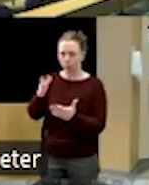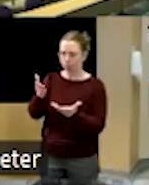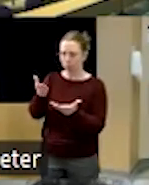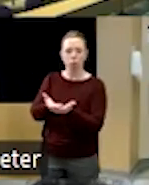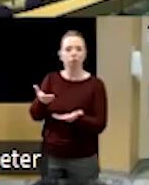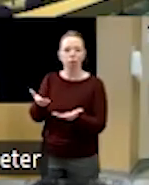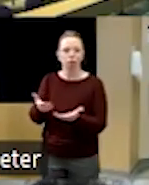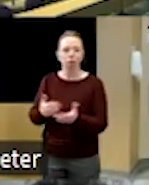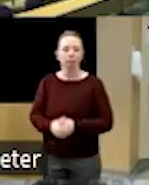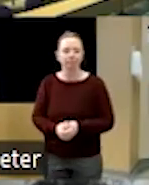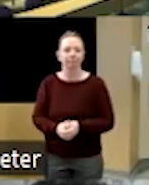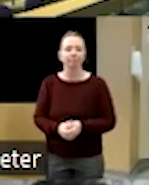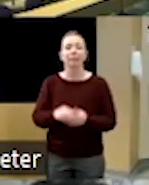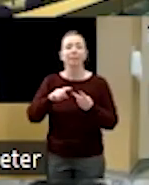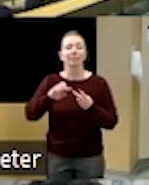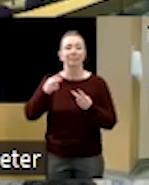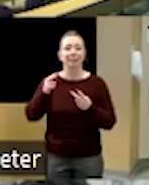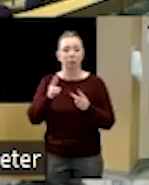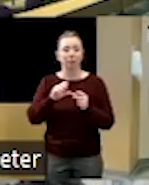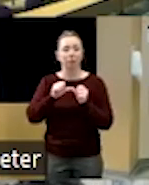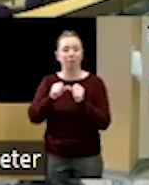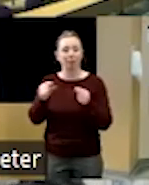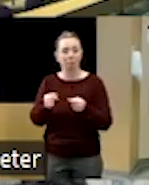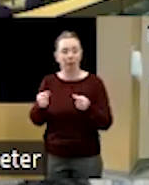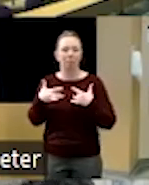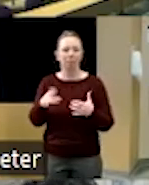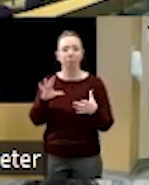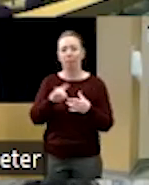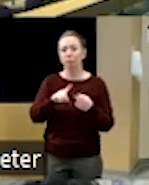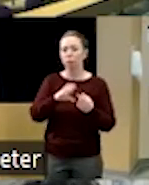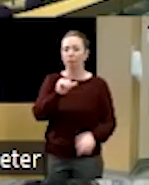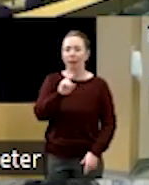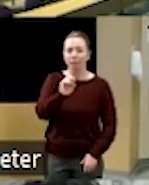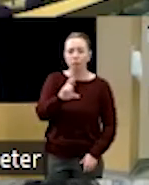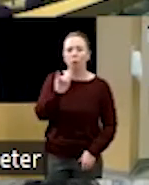for example it's cancer pain or chronic pain after surgery and primary chronic pain are